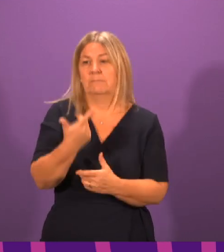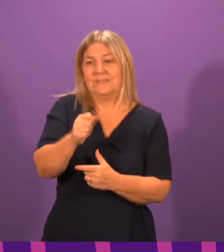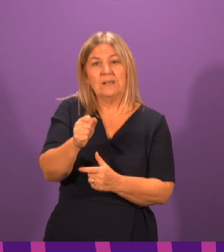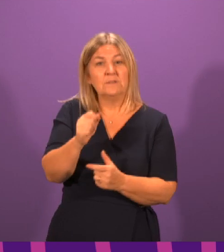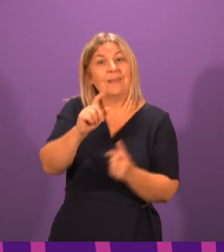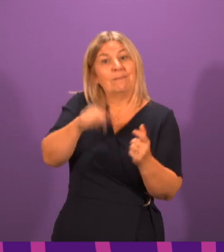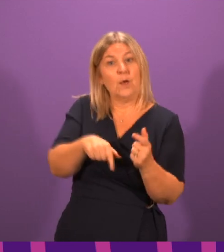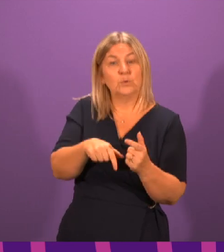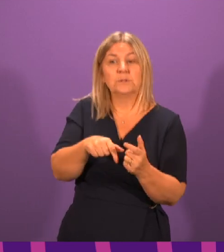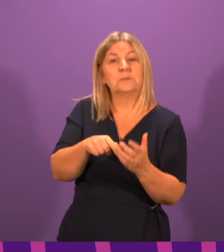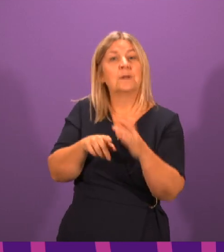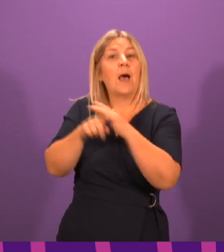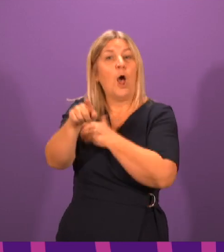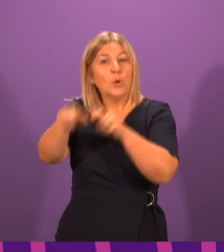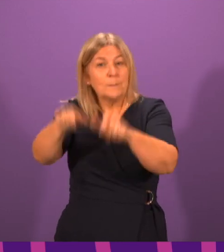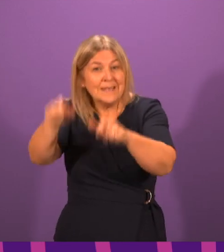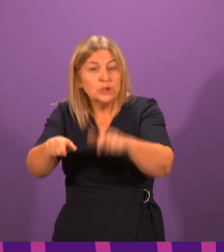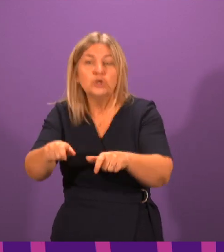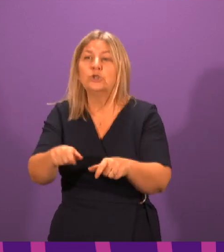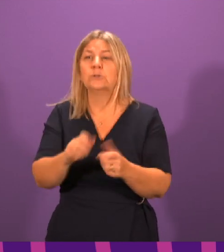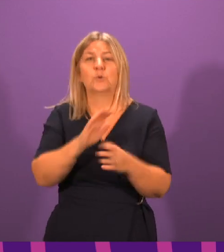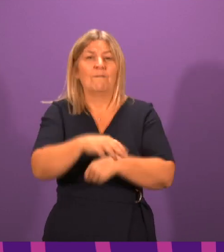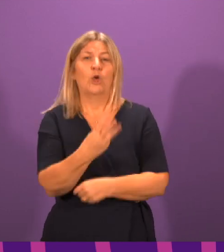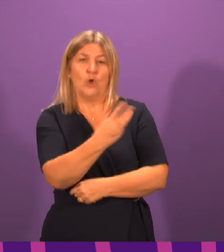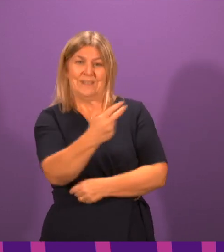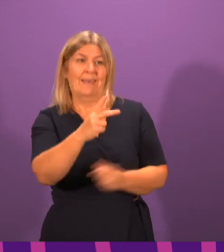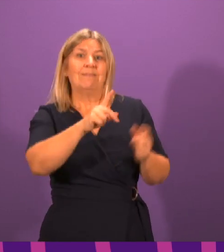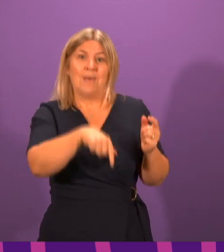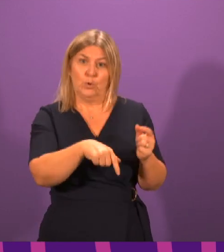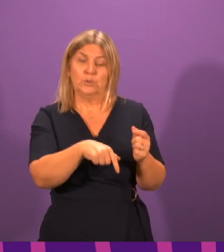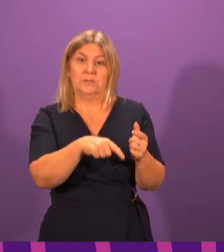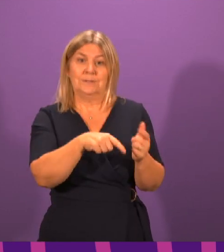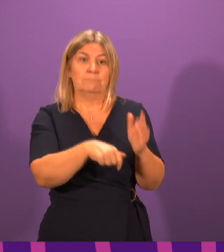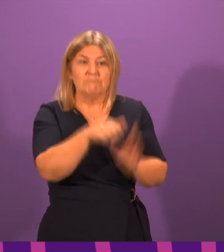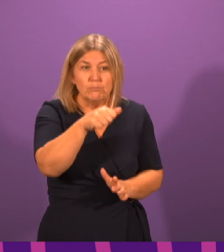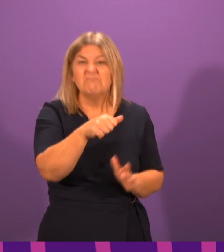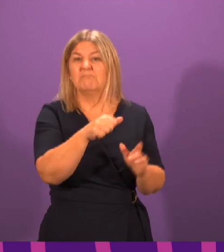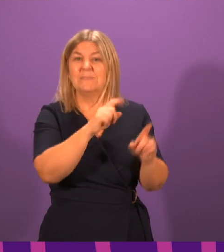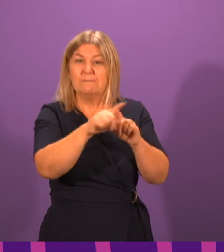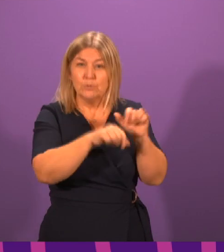appointments, more than 13,800 elective procedures and more than 98,000 diagnostic tests.